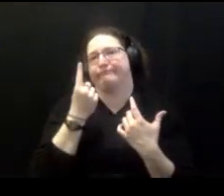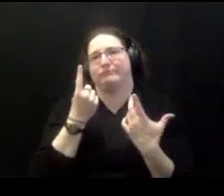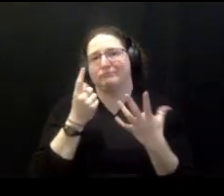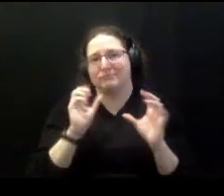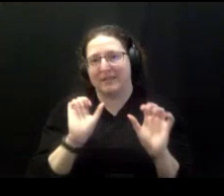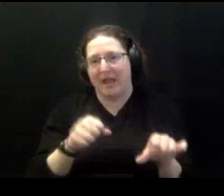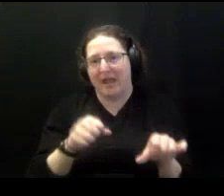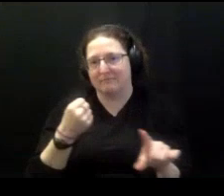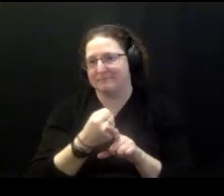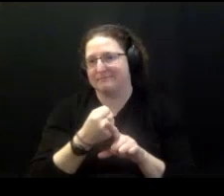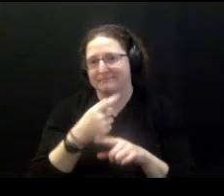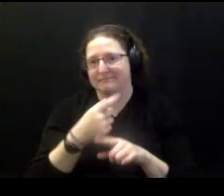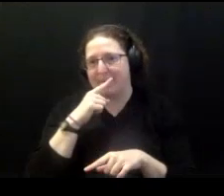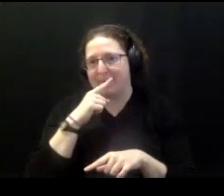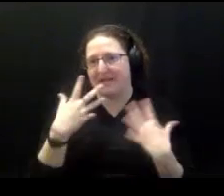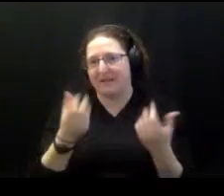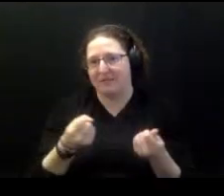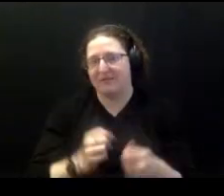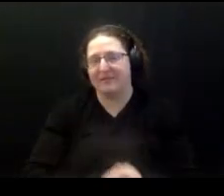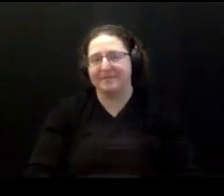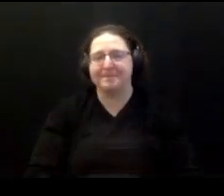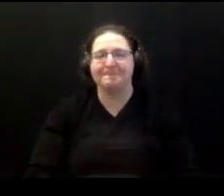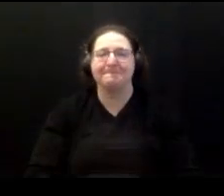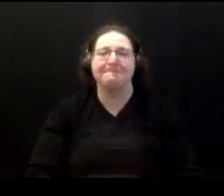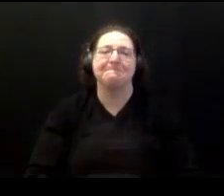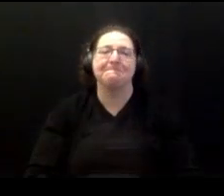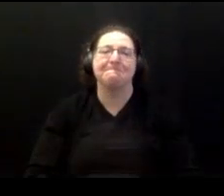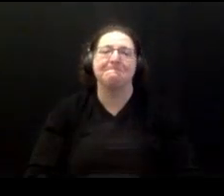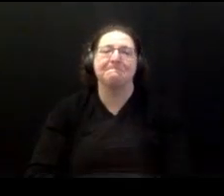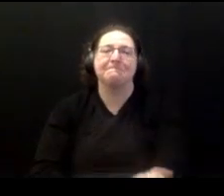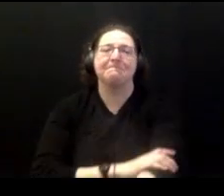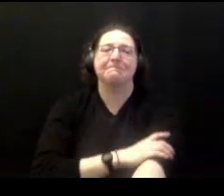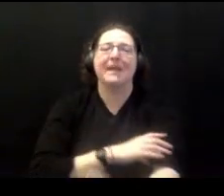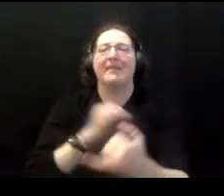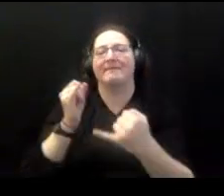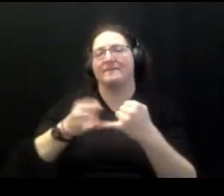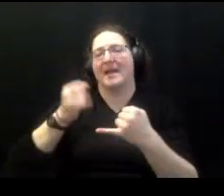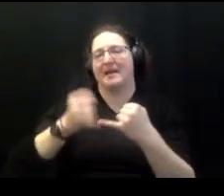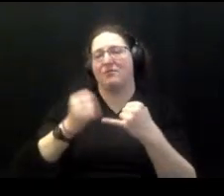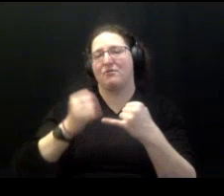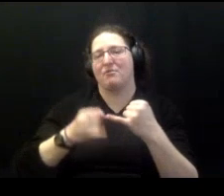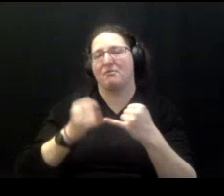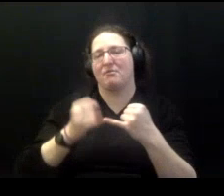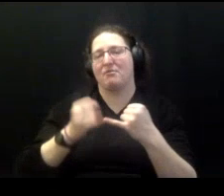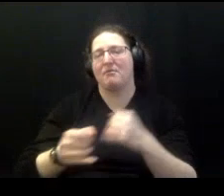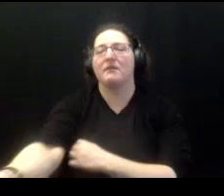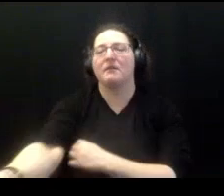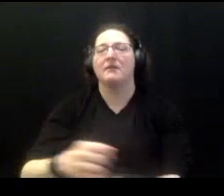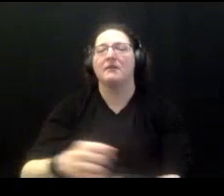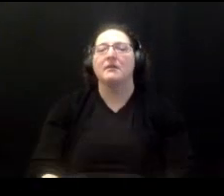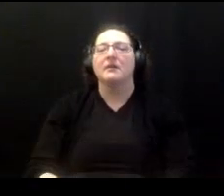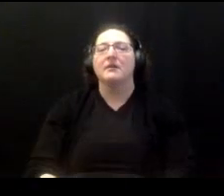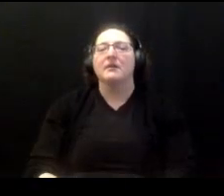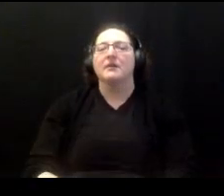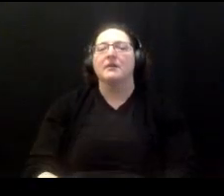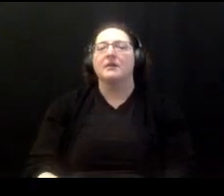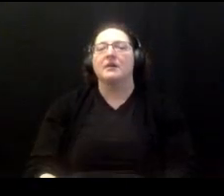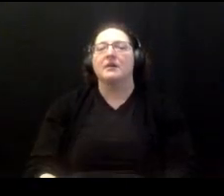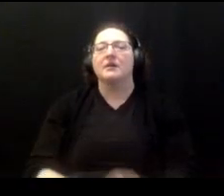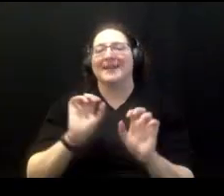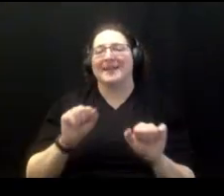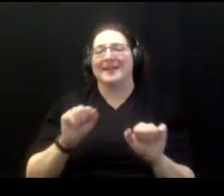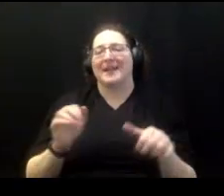And then finally you will have the opportunity to provide um some insights into